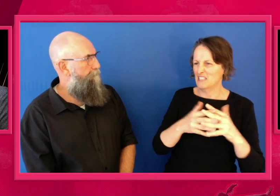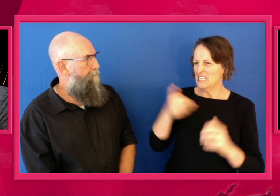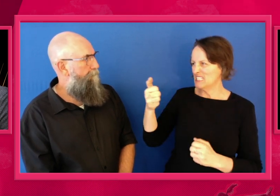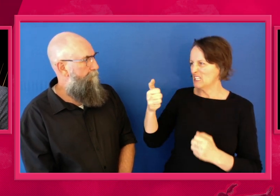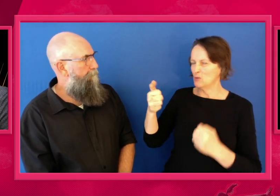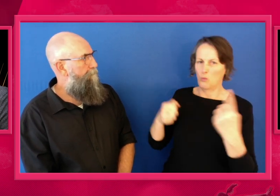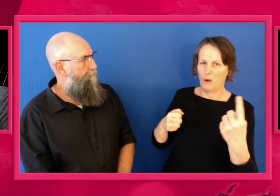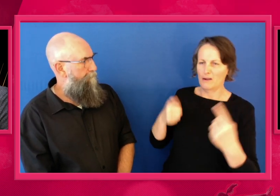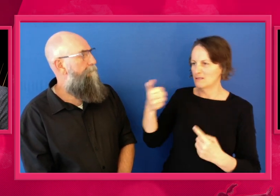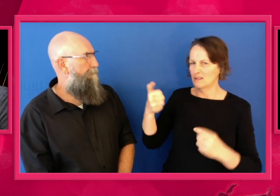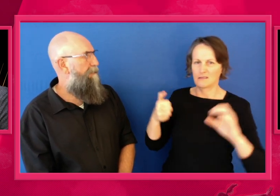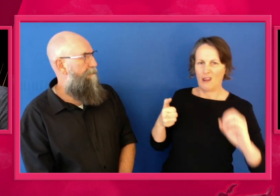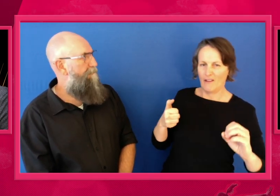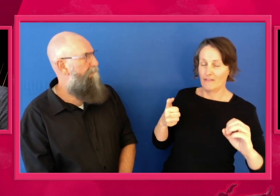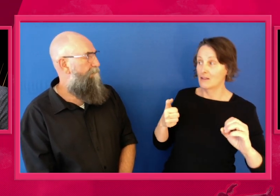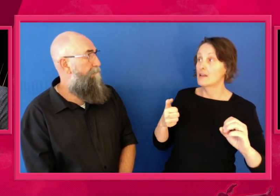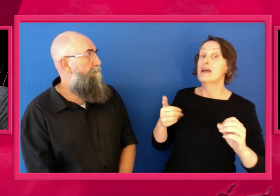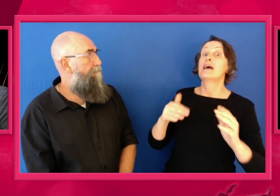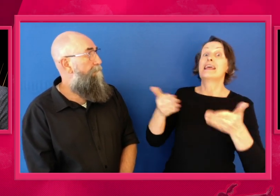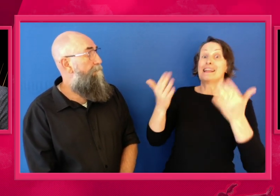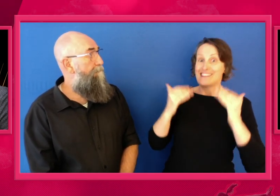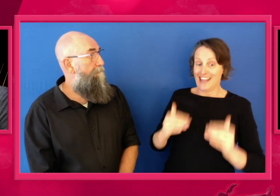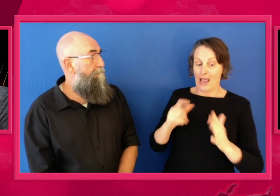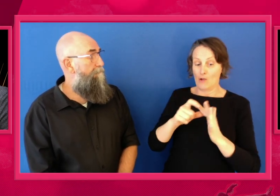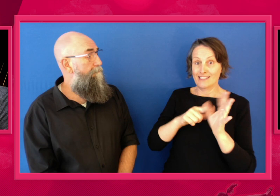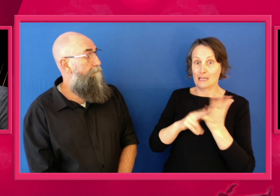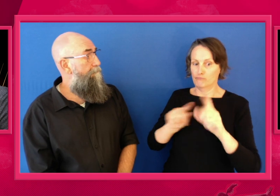He's taking on a different opponent who I don't know too much about, but Dylan, he looked